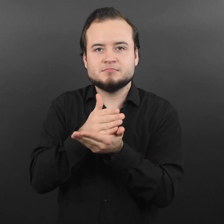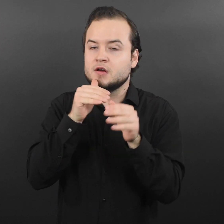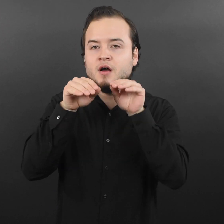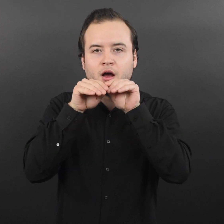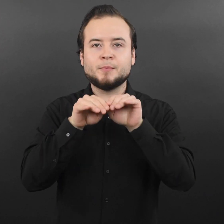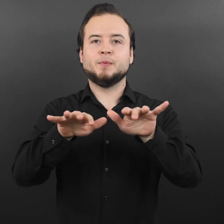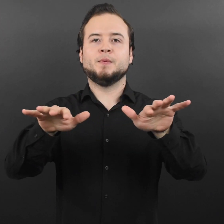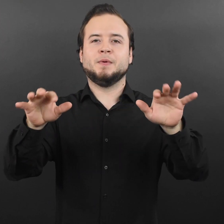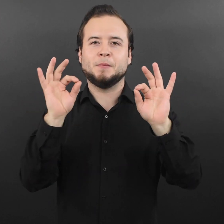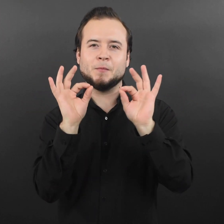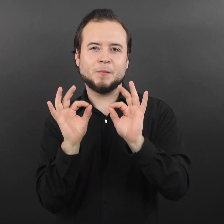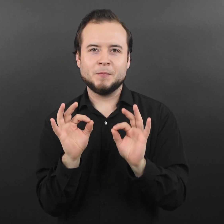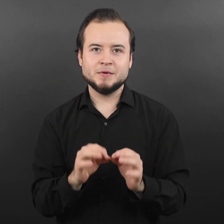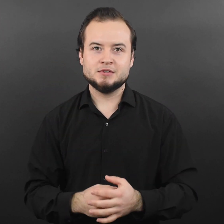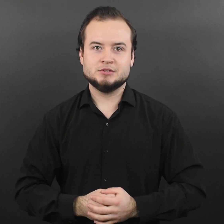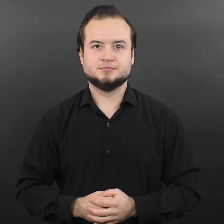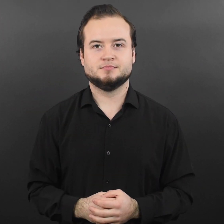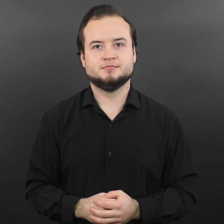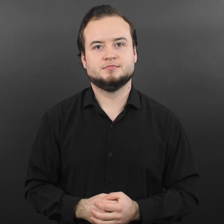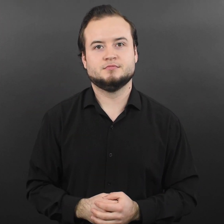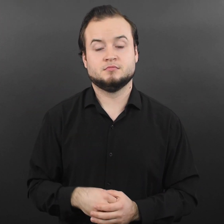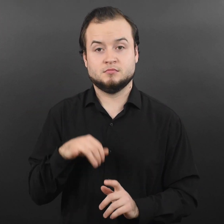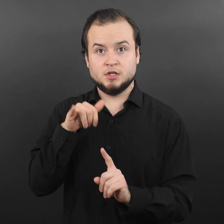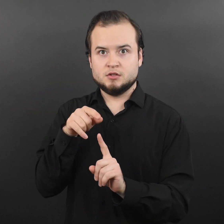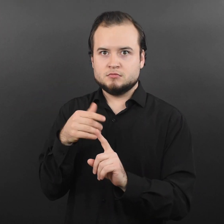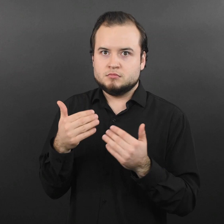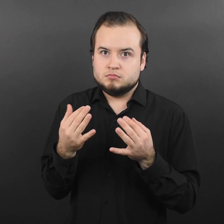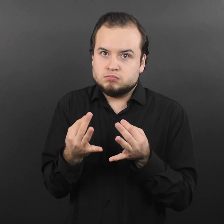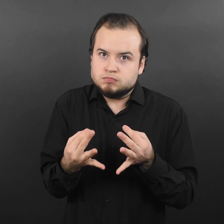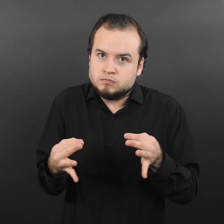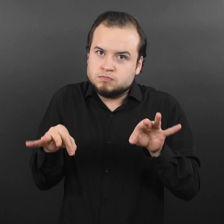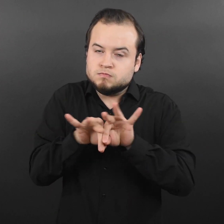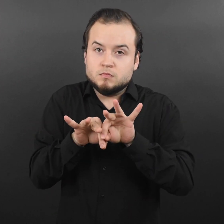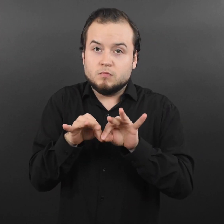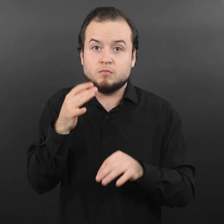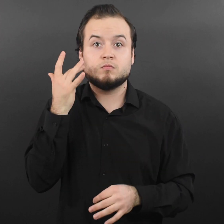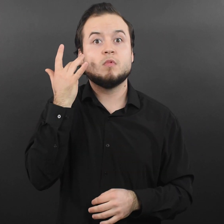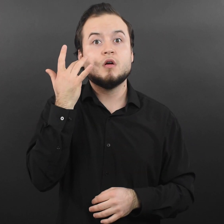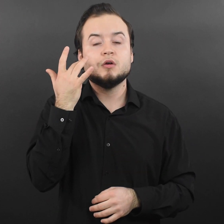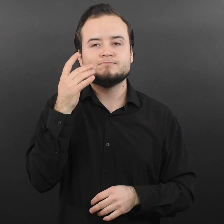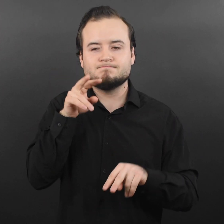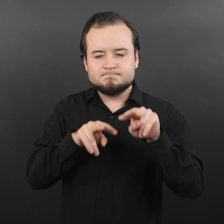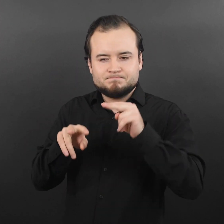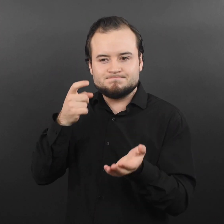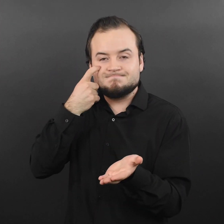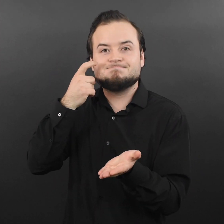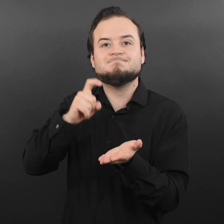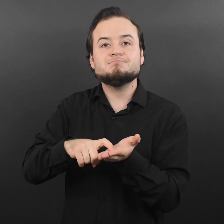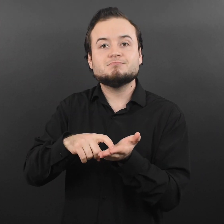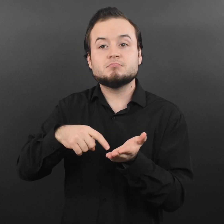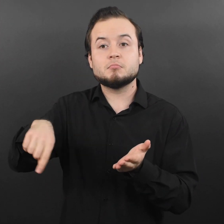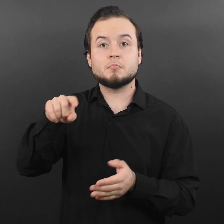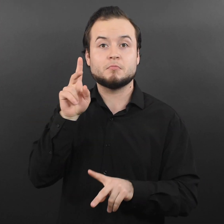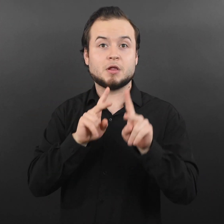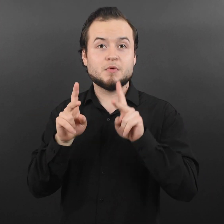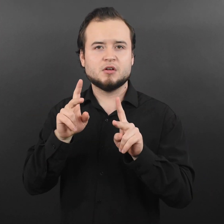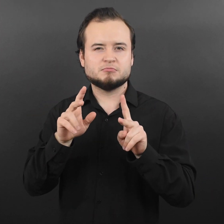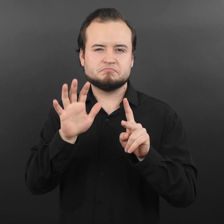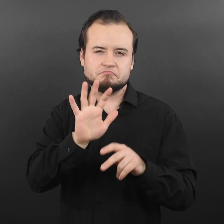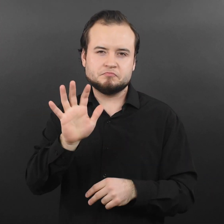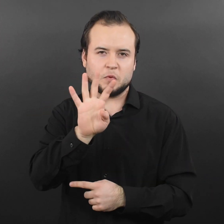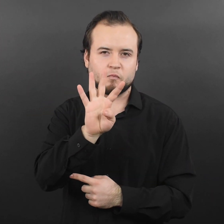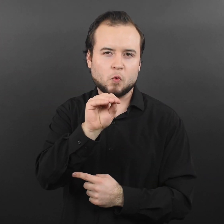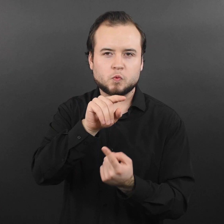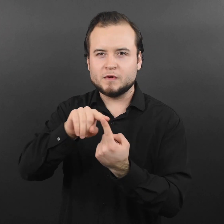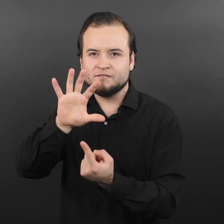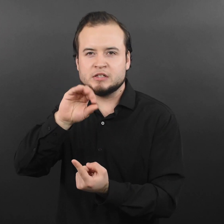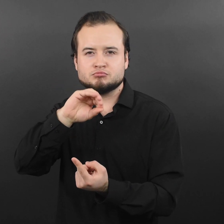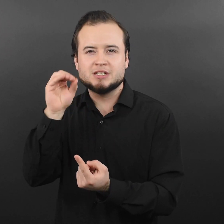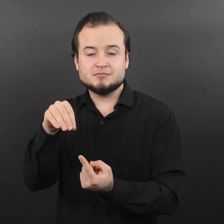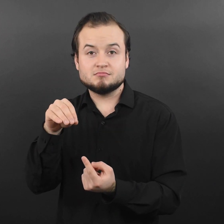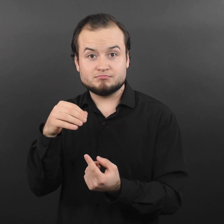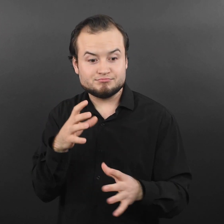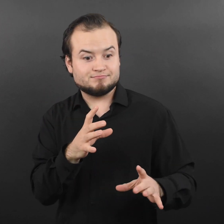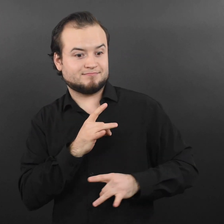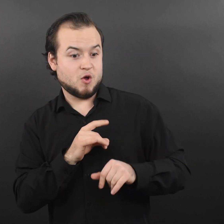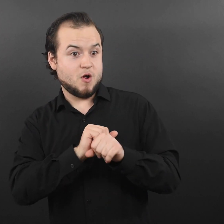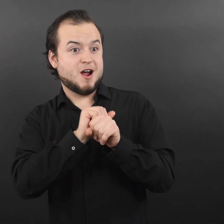from spreading to others. This is extra important because around 40-50% of people with COVID-19 do